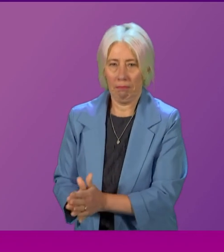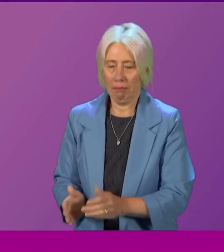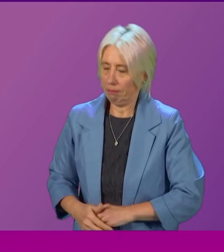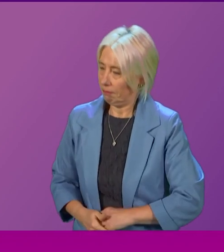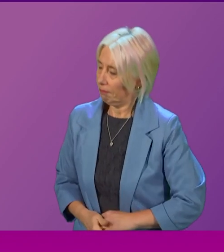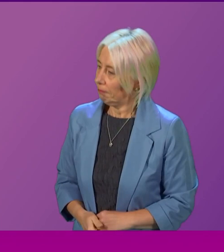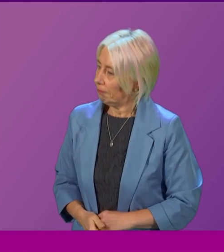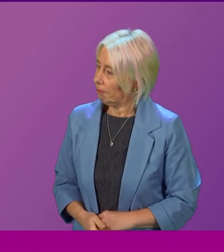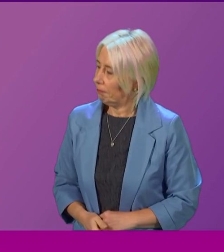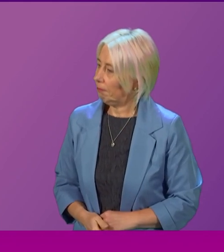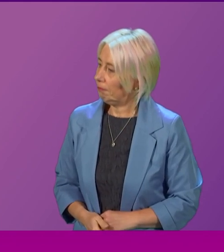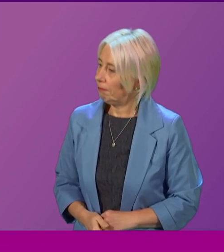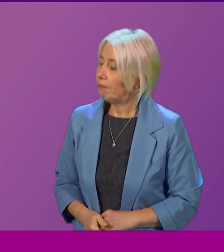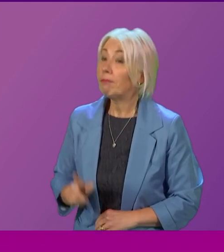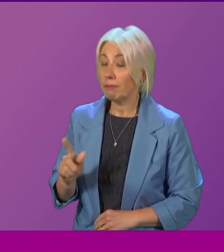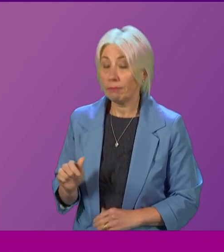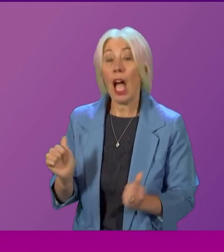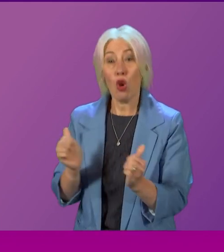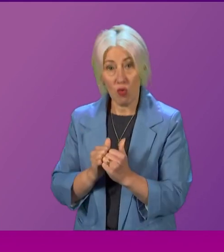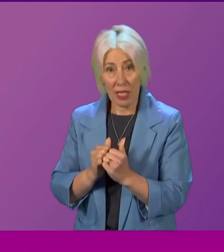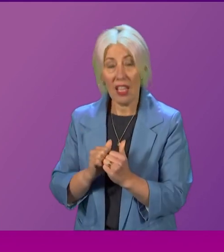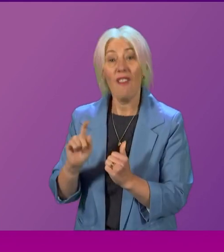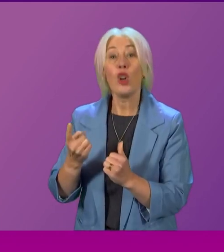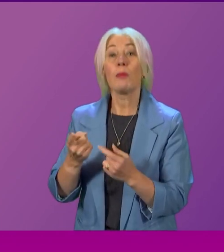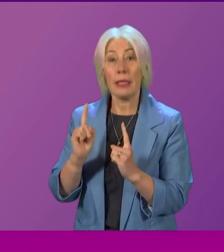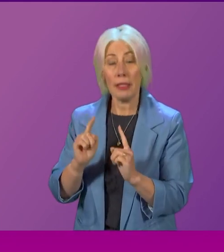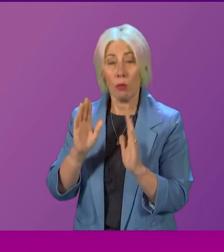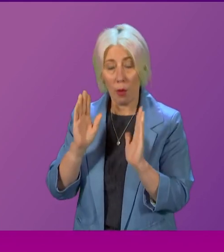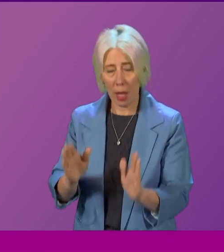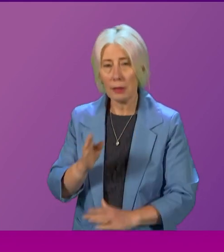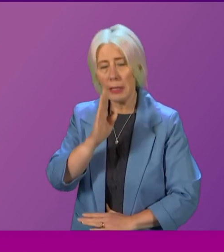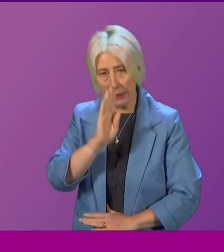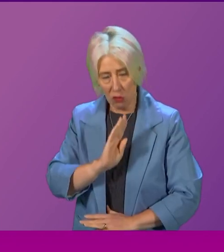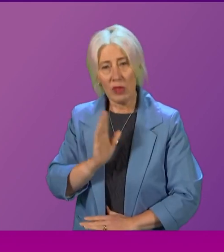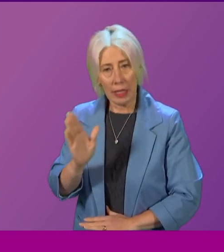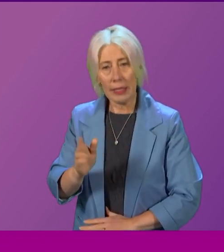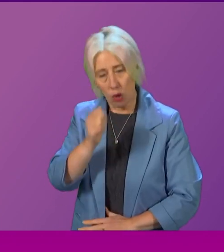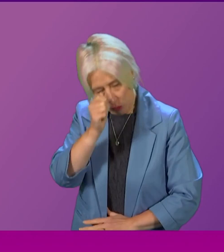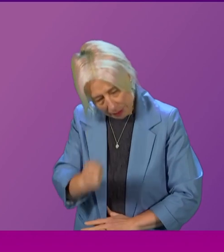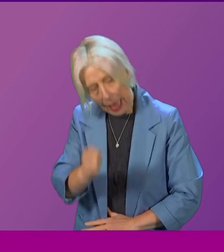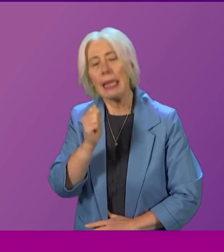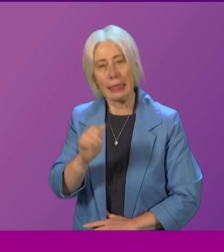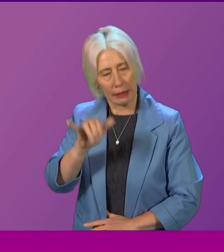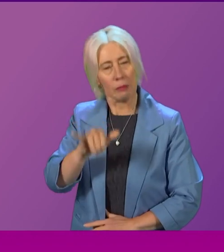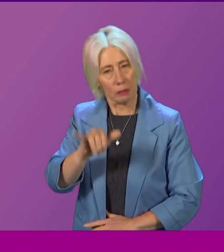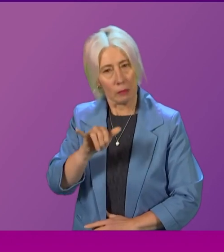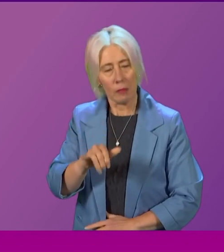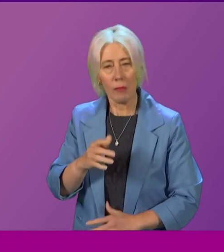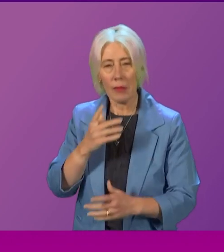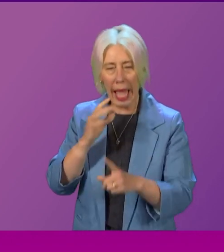I agree with the First Minister that we have to treat these things with the seriousness and respect that they deserve, and to look into them in detail.